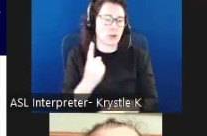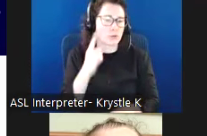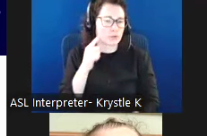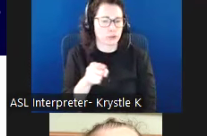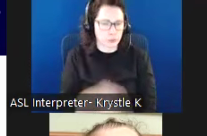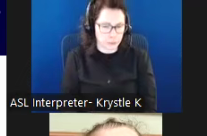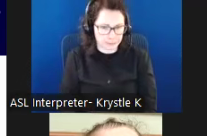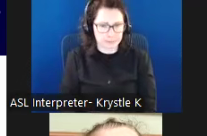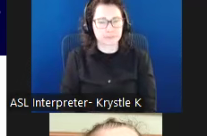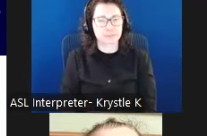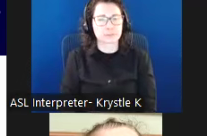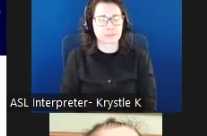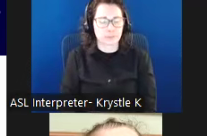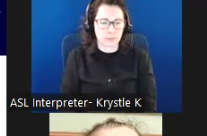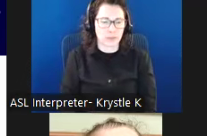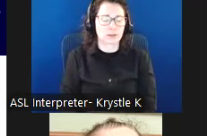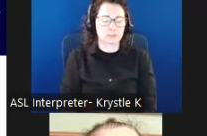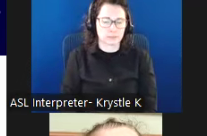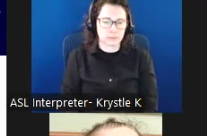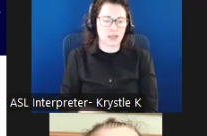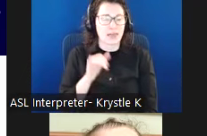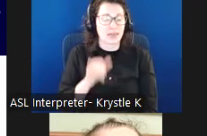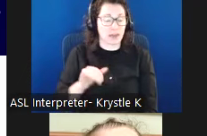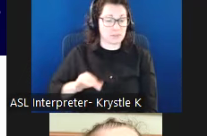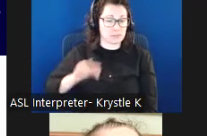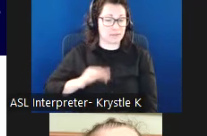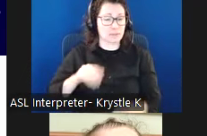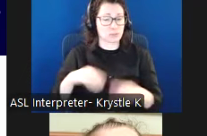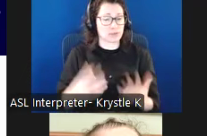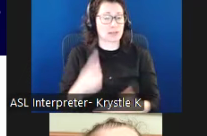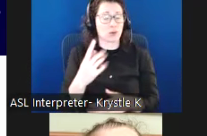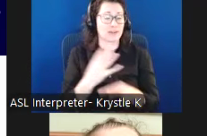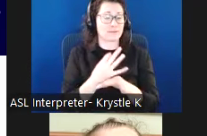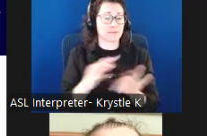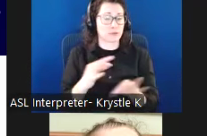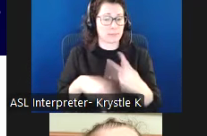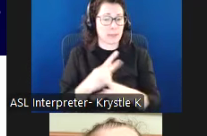And this benefit provides you with a